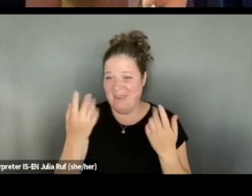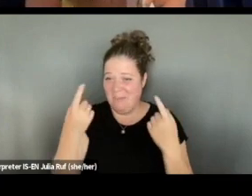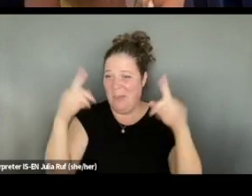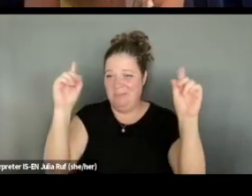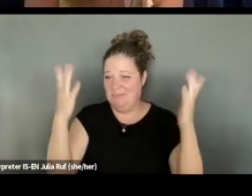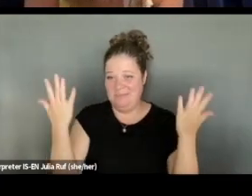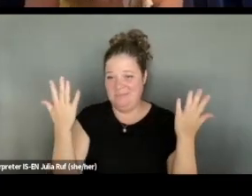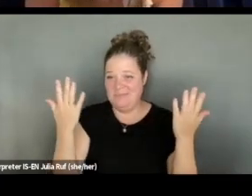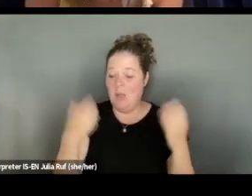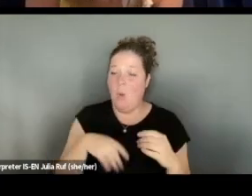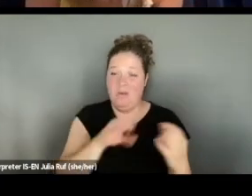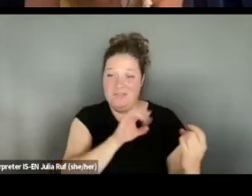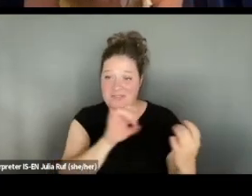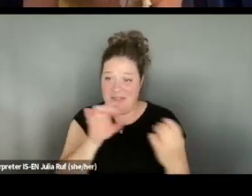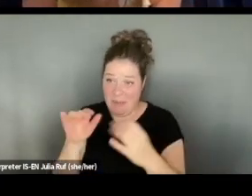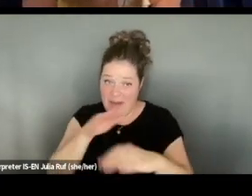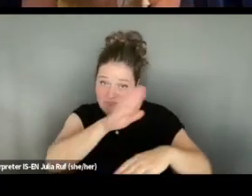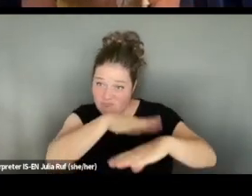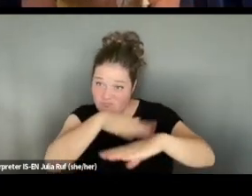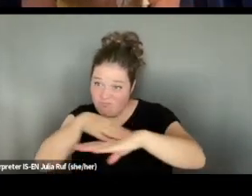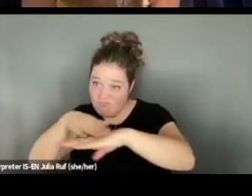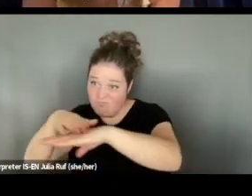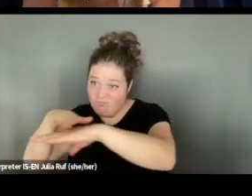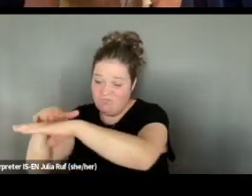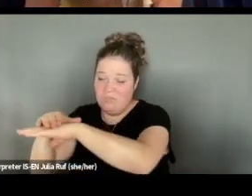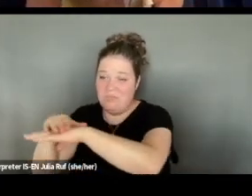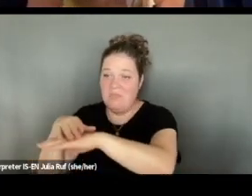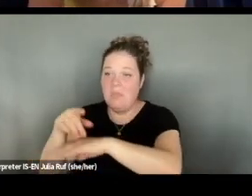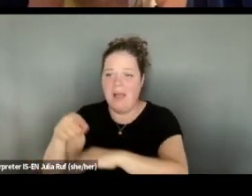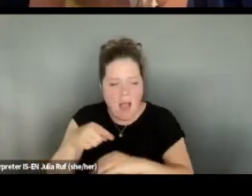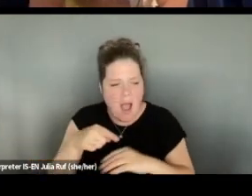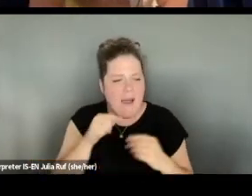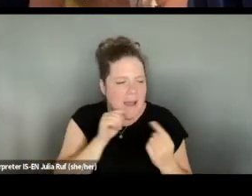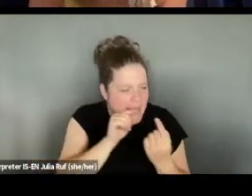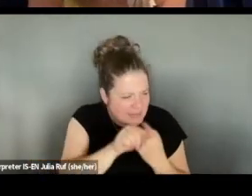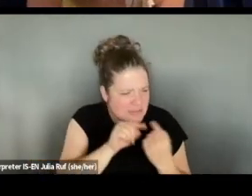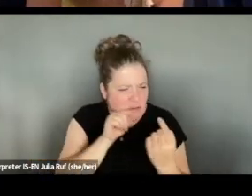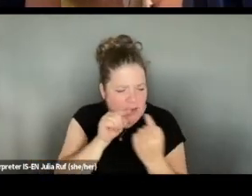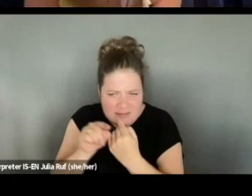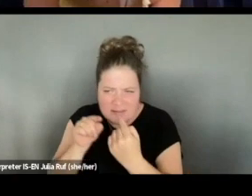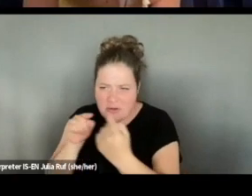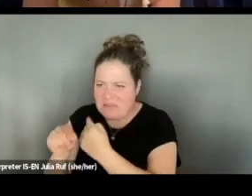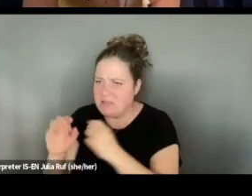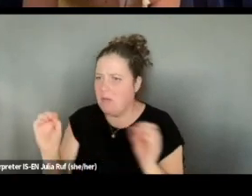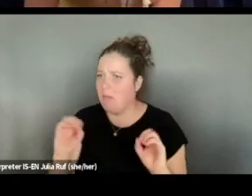accessibility statement and pretty much zero reaction to feedback. Is there any possibility of solving those violations on the European Union level?